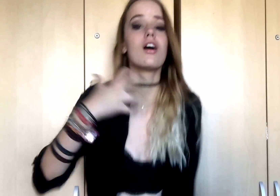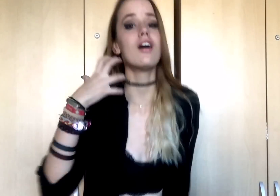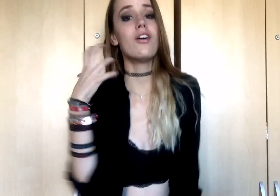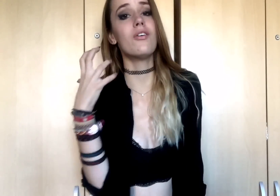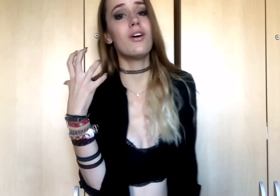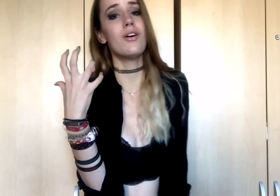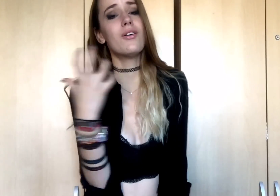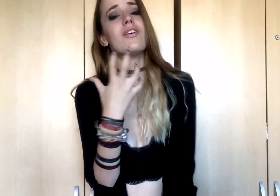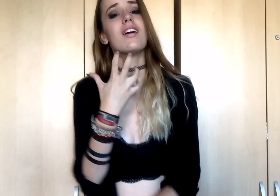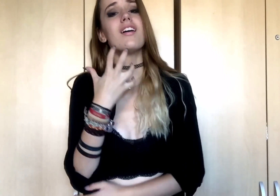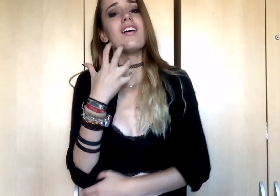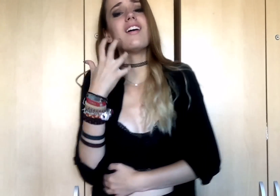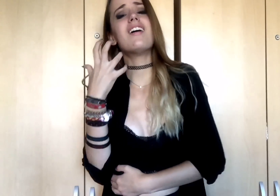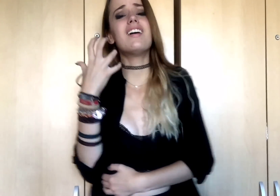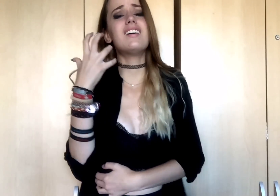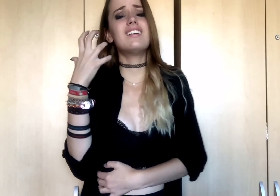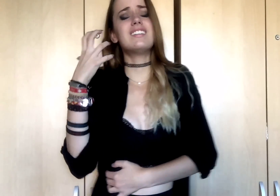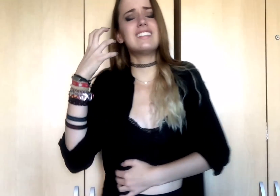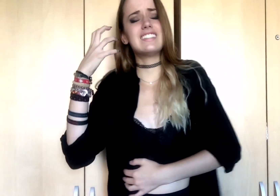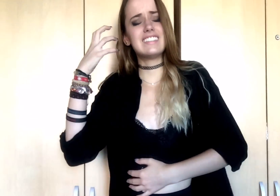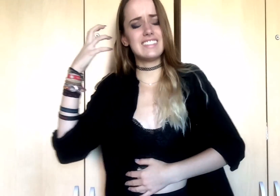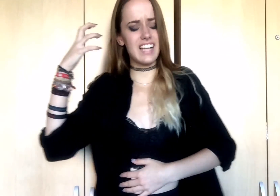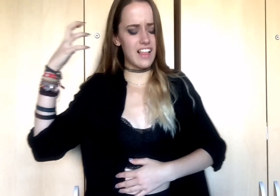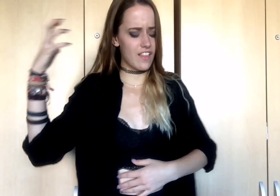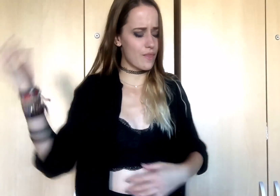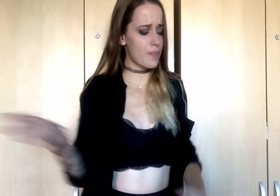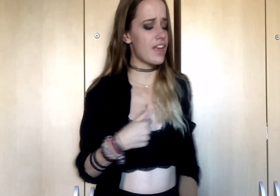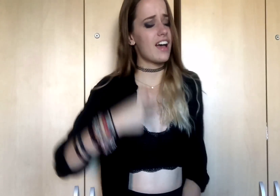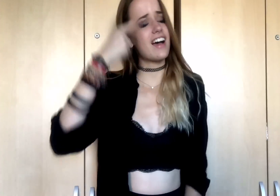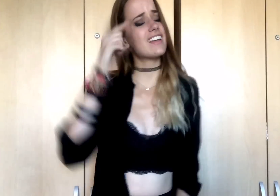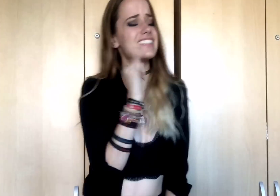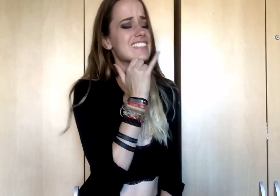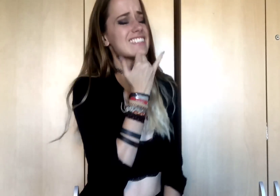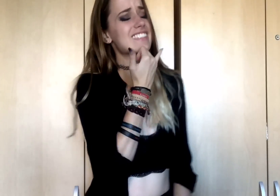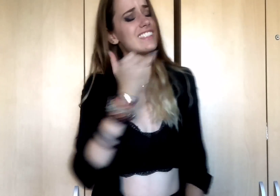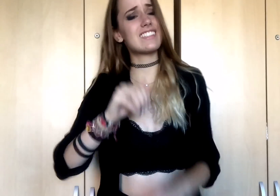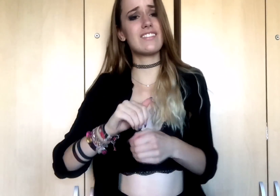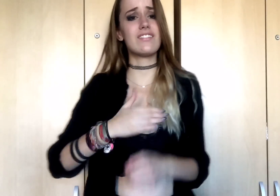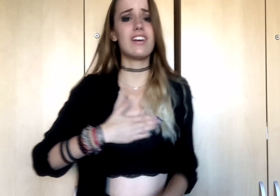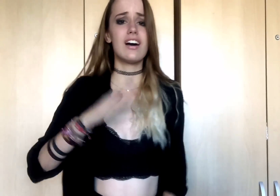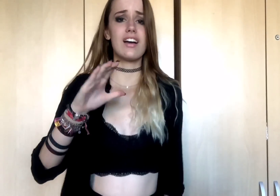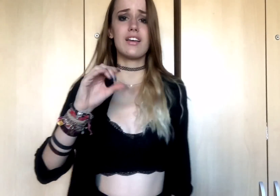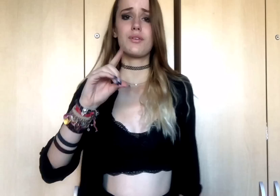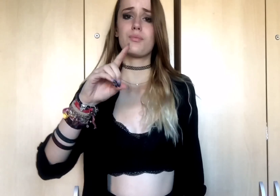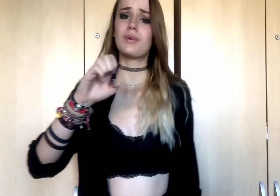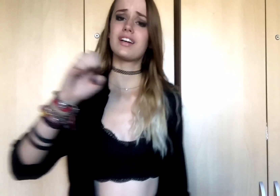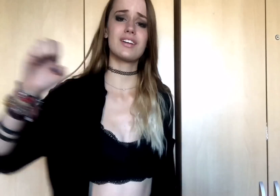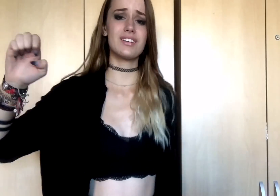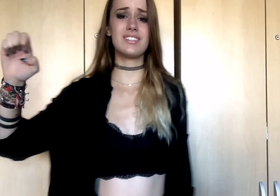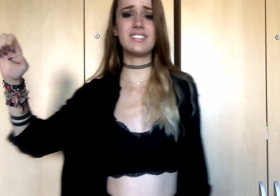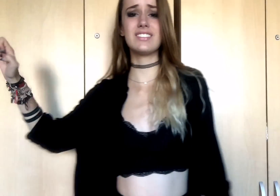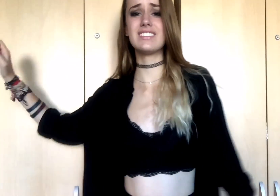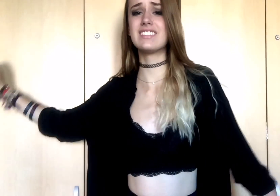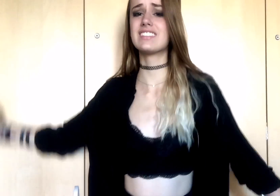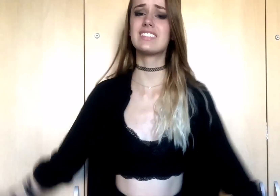Oh ooh oh ooh oh oh I think there's a flaw in my code